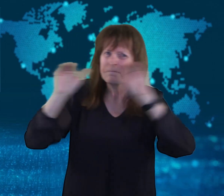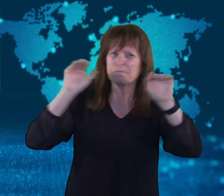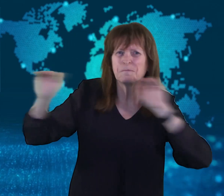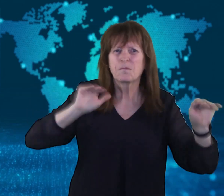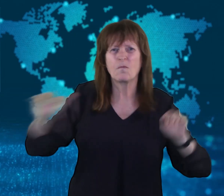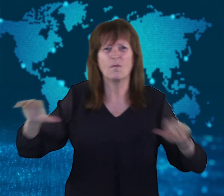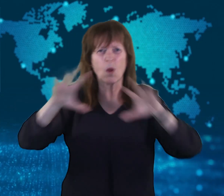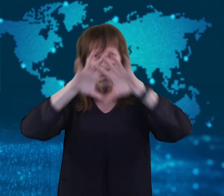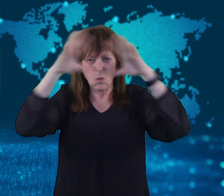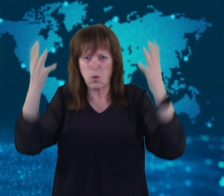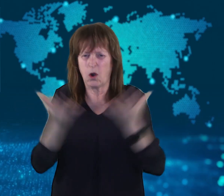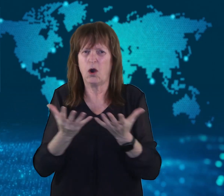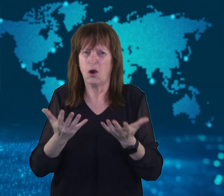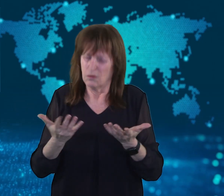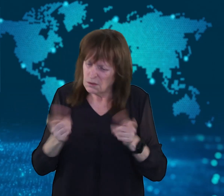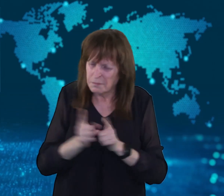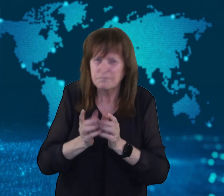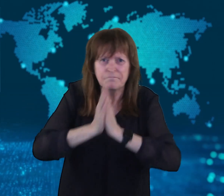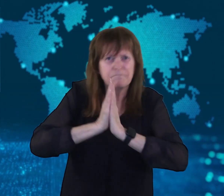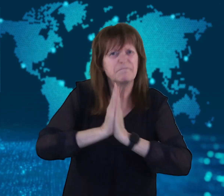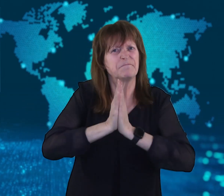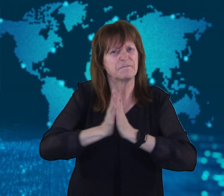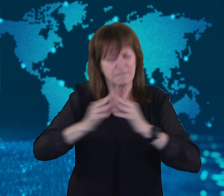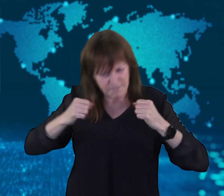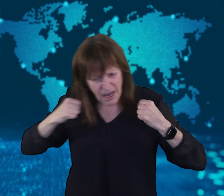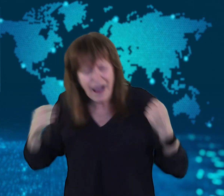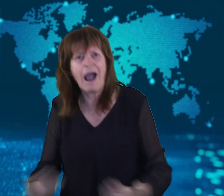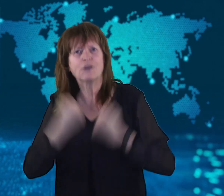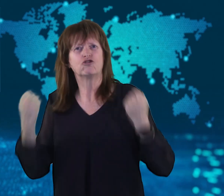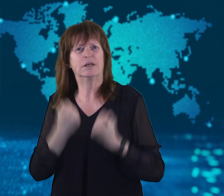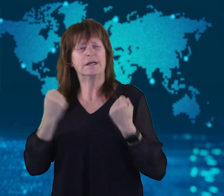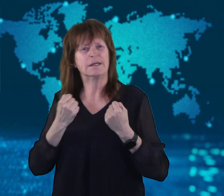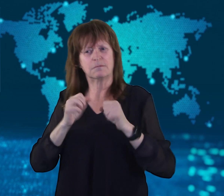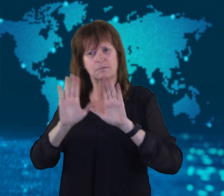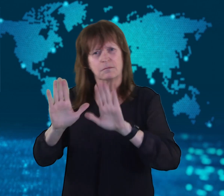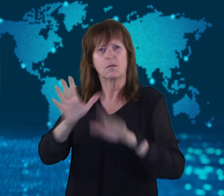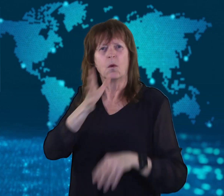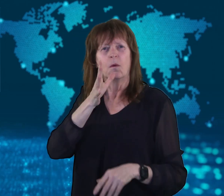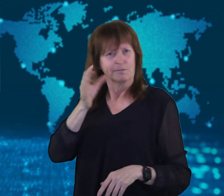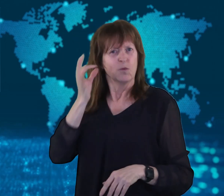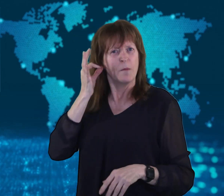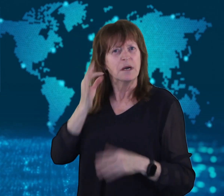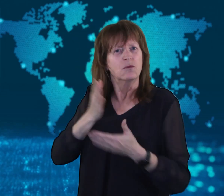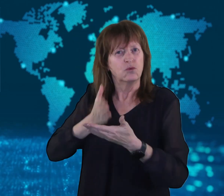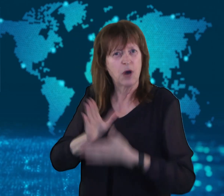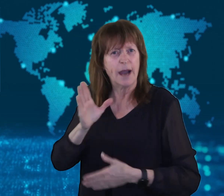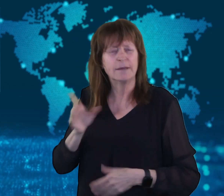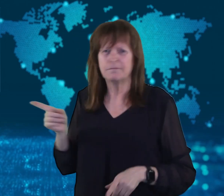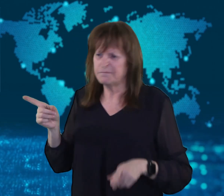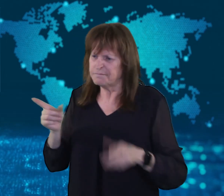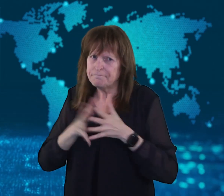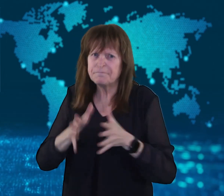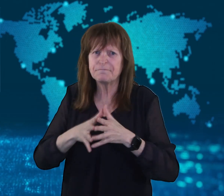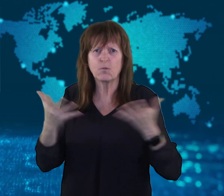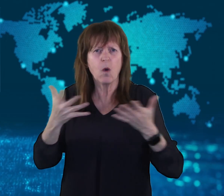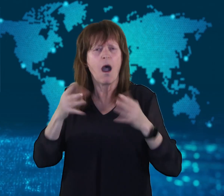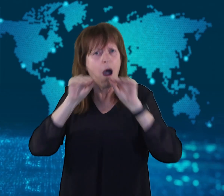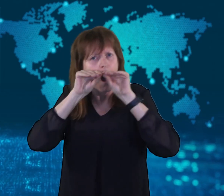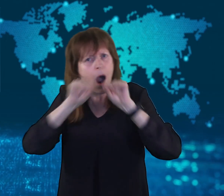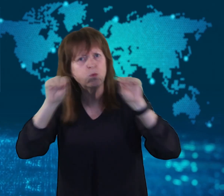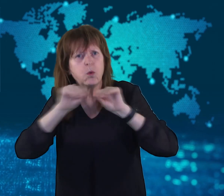Guterres called the world to action on behalf of women.